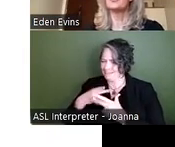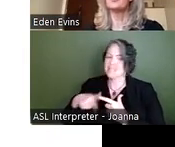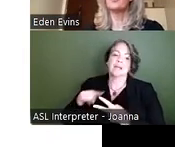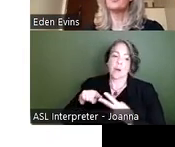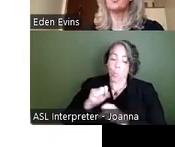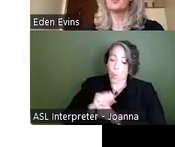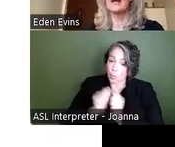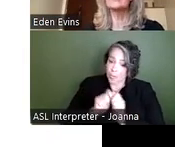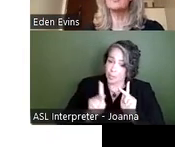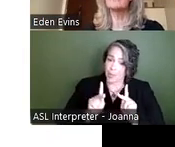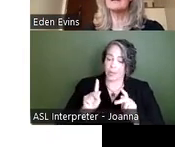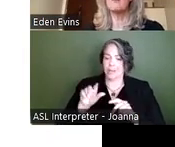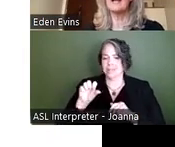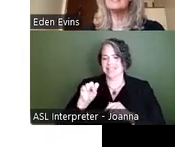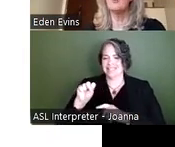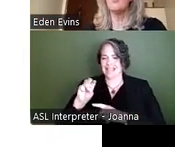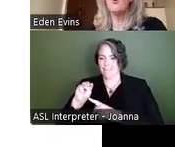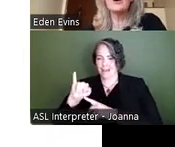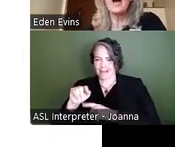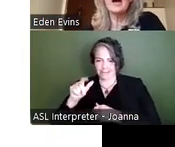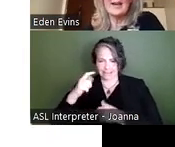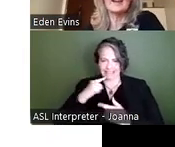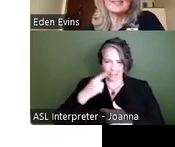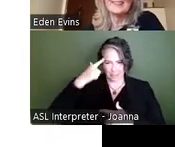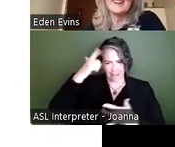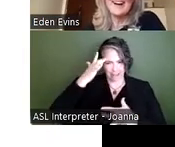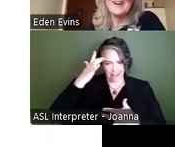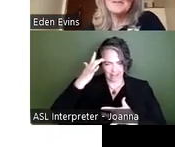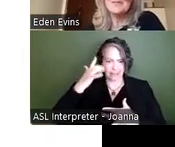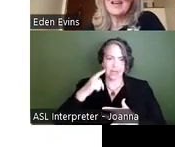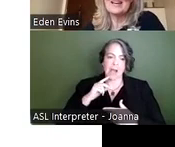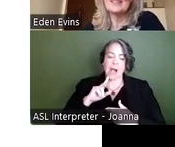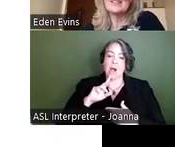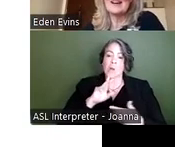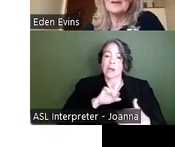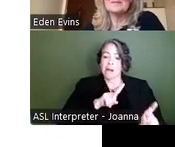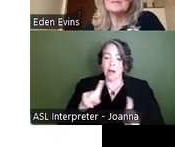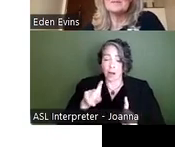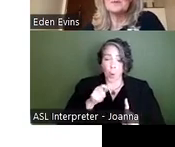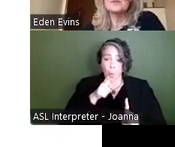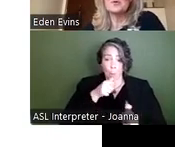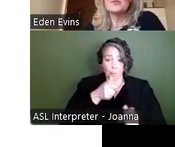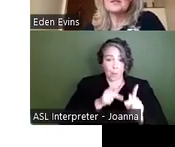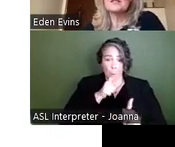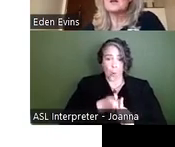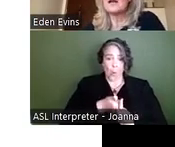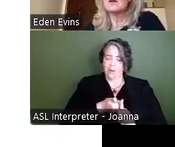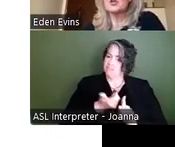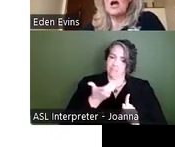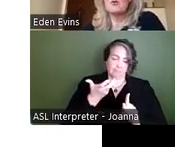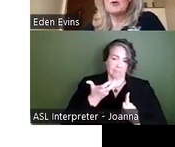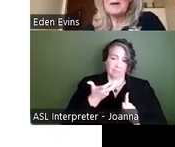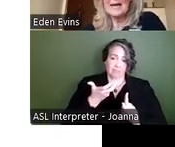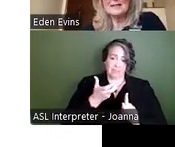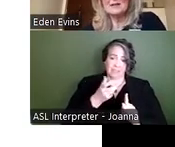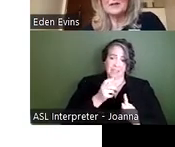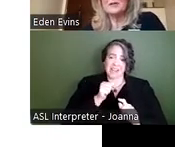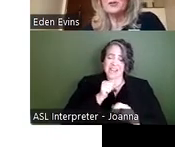who were ready to quit right away or not yet. And so this is a trial where we made 18 months